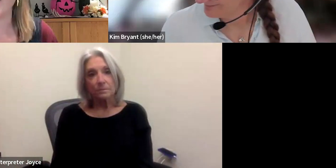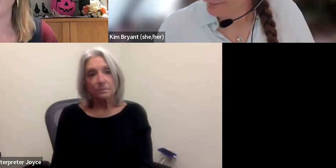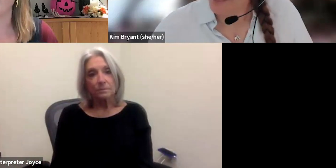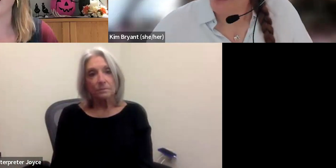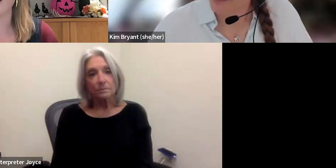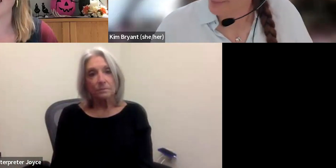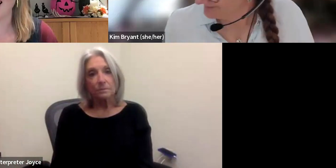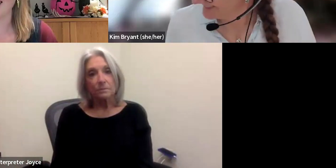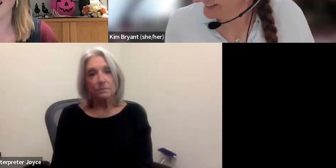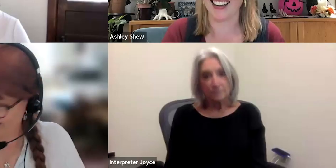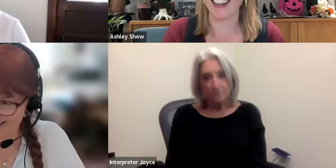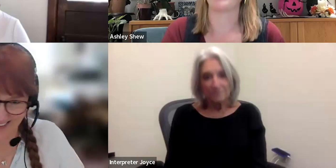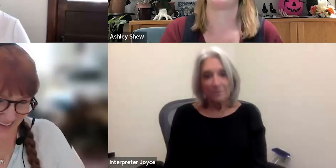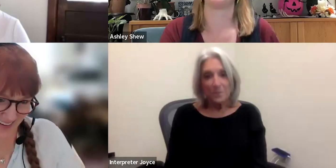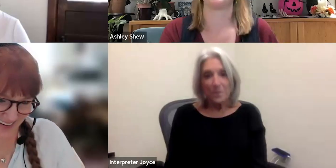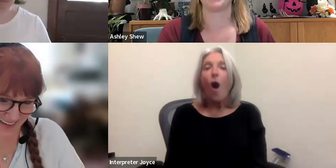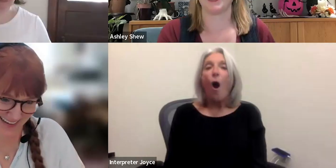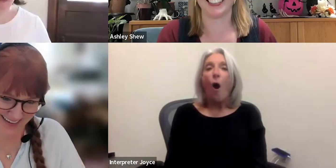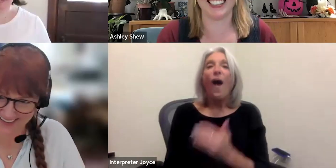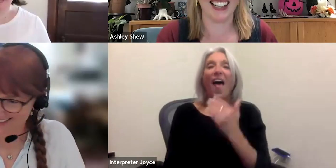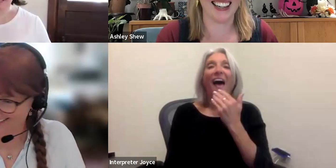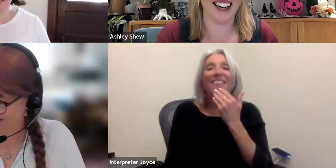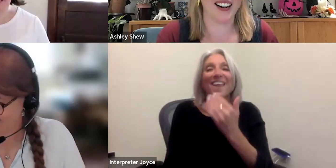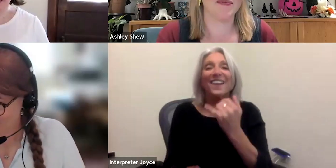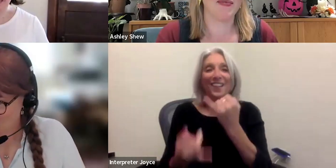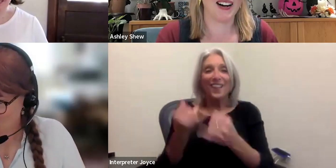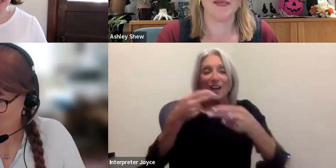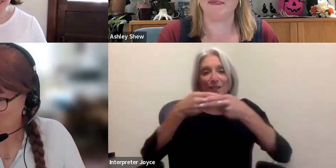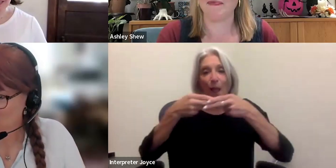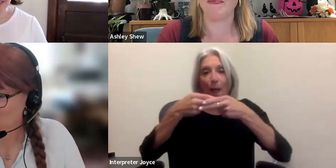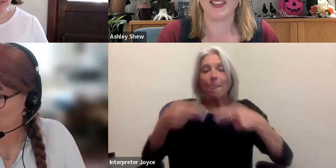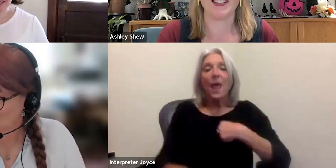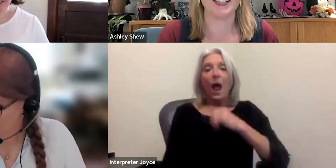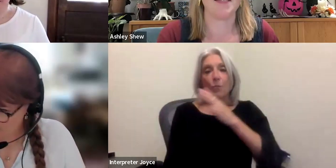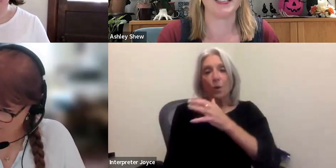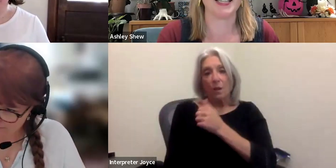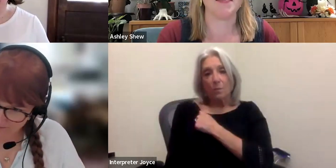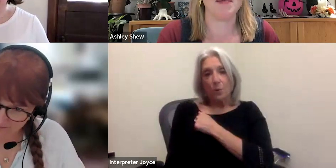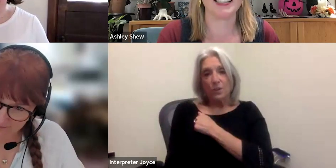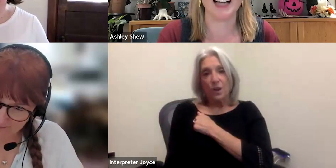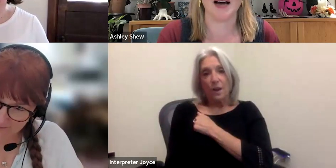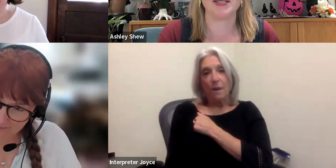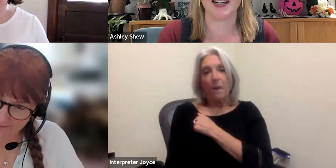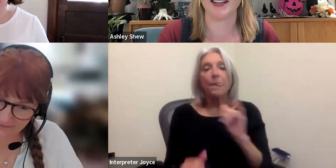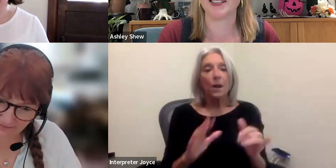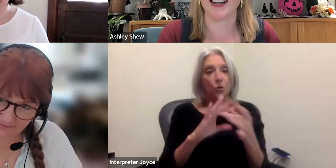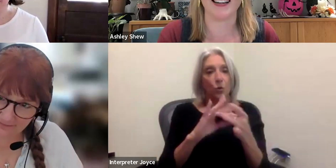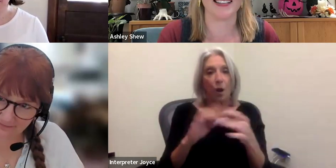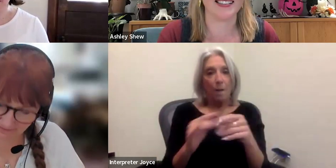Thank you-- it's the last slide. I really appreciate those comments, Kim. I'm going to stop share so that I can